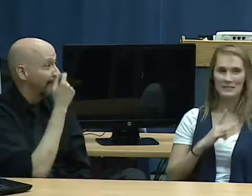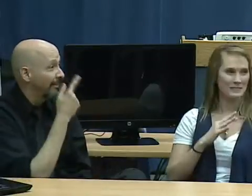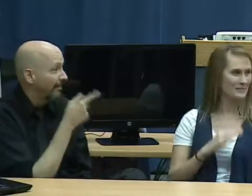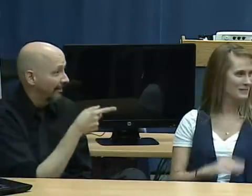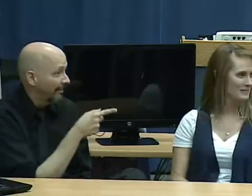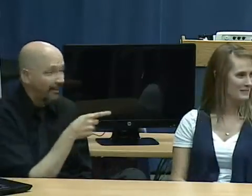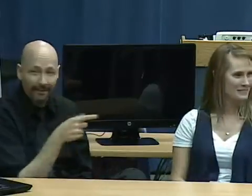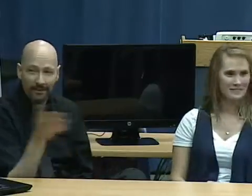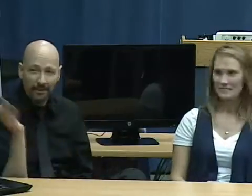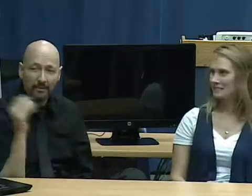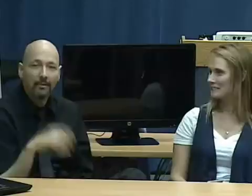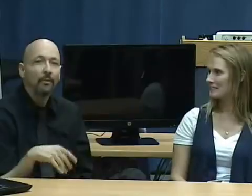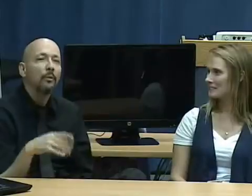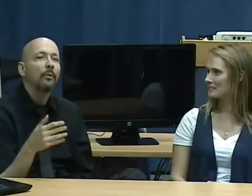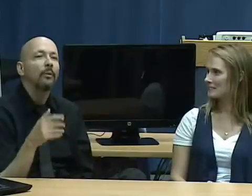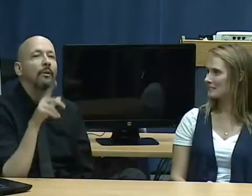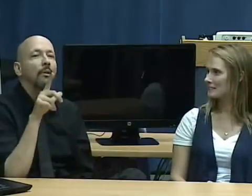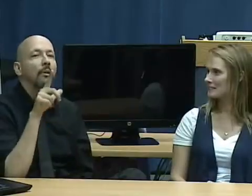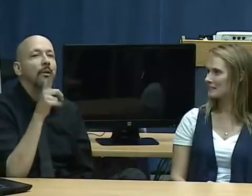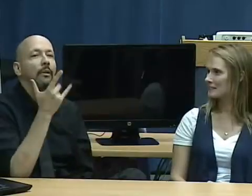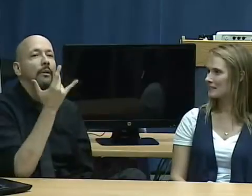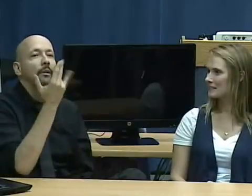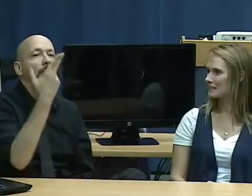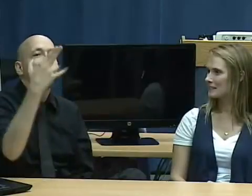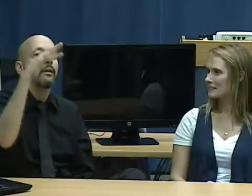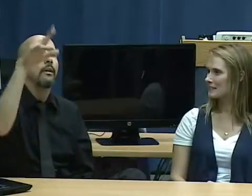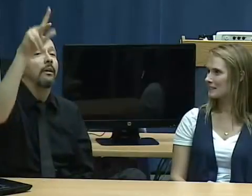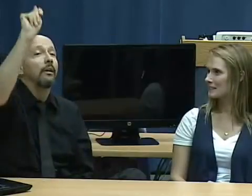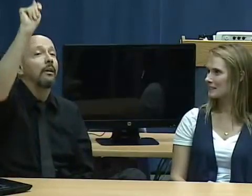Get it? (L-I-G-H-T)